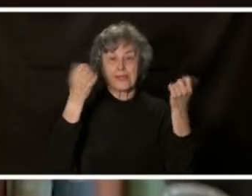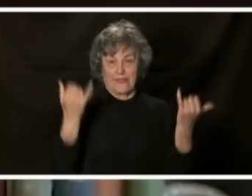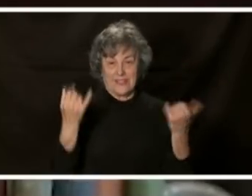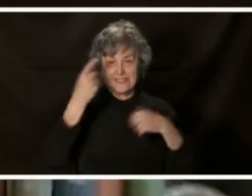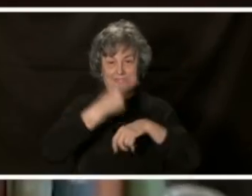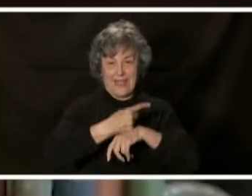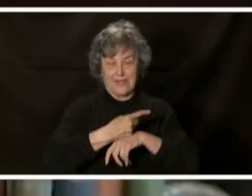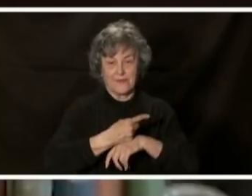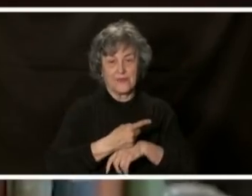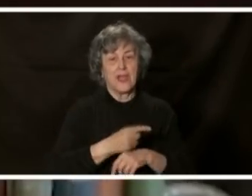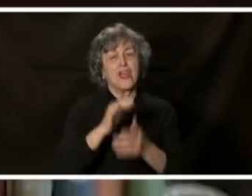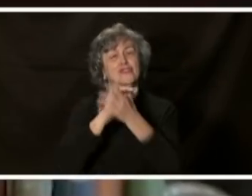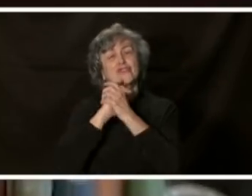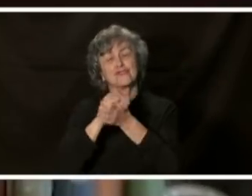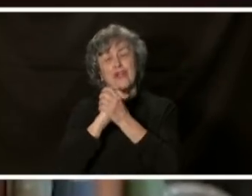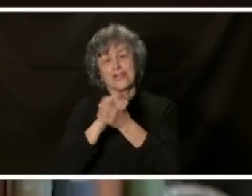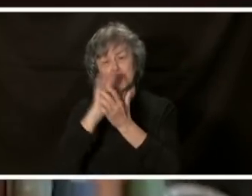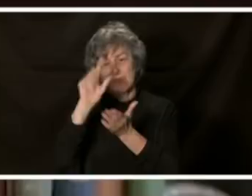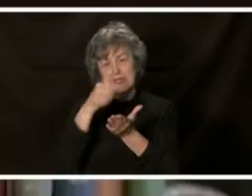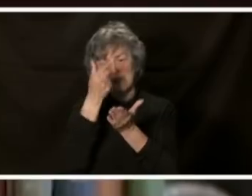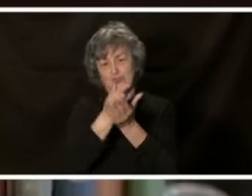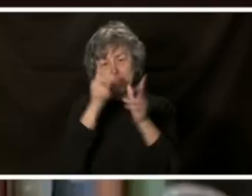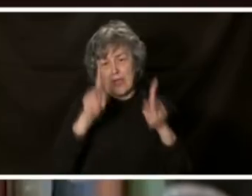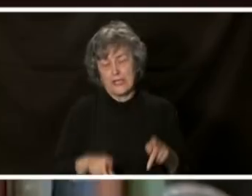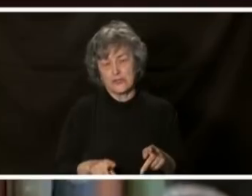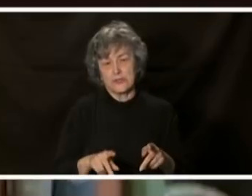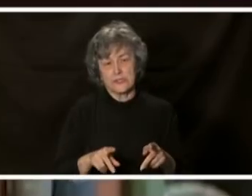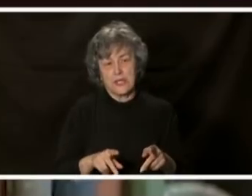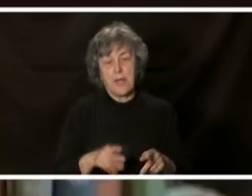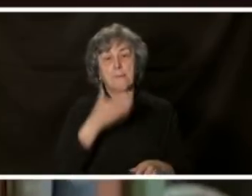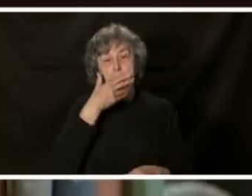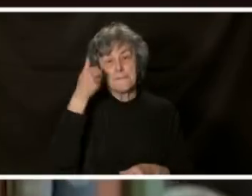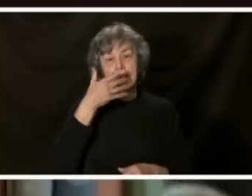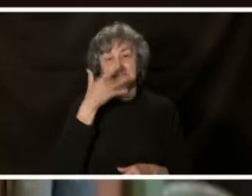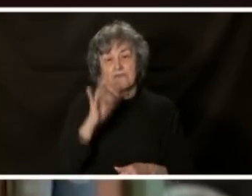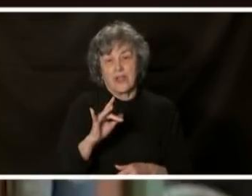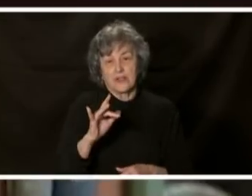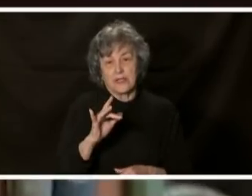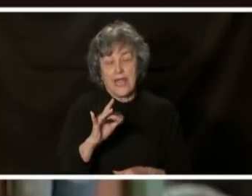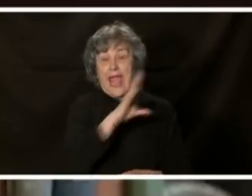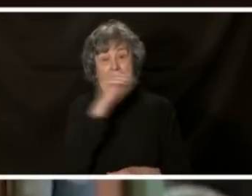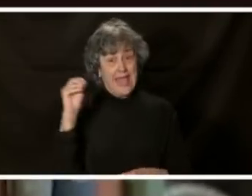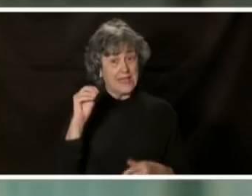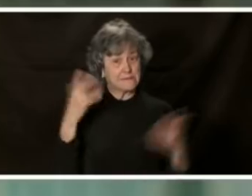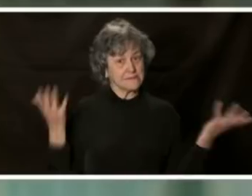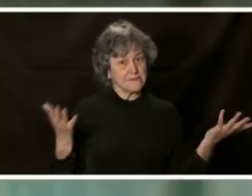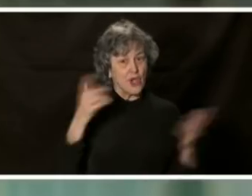CONGRATULATIONS, GRADUATES. BEST OF LUCK. AND GO BLAZERS.